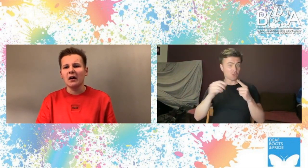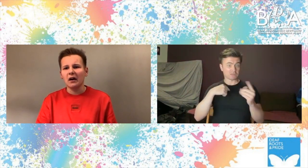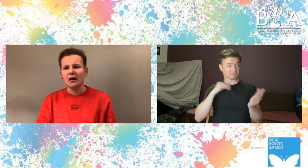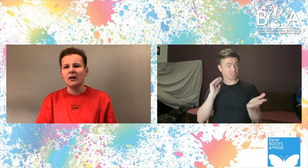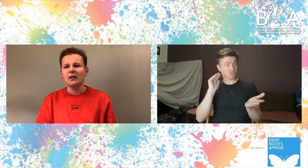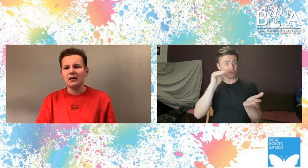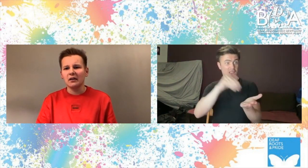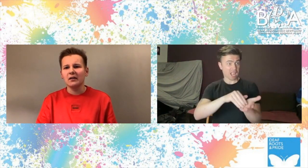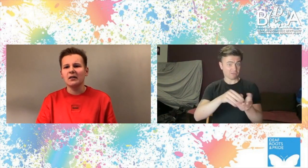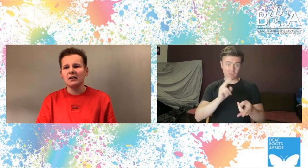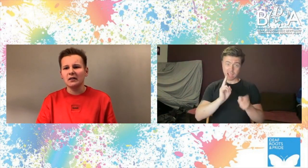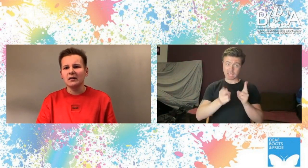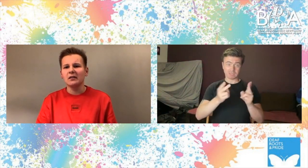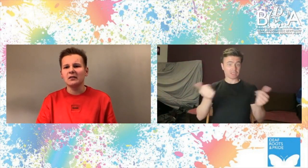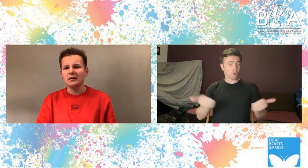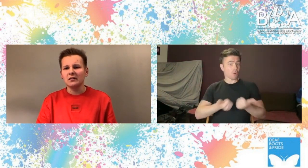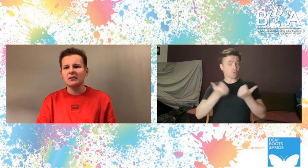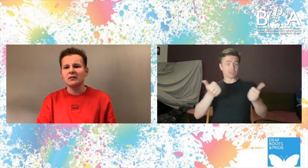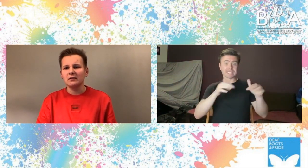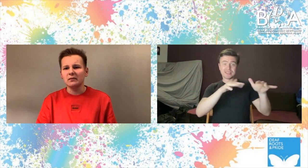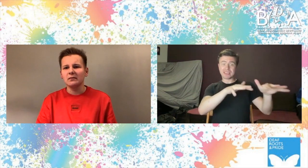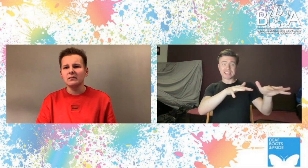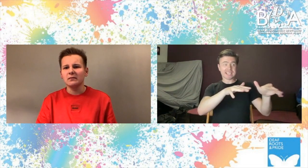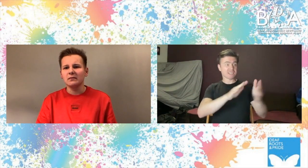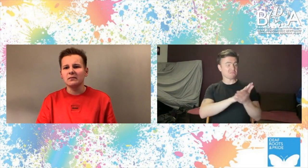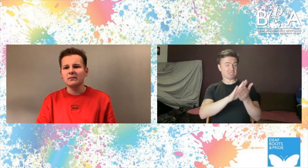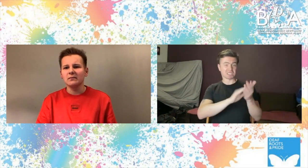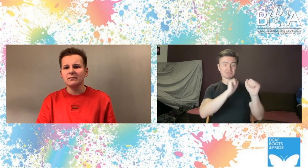When I got there for interview, there was an interpreter already there.